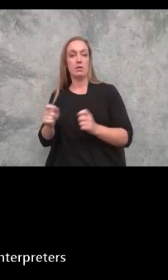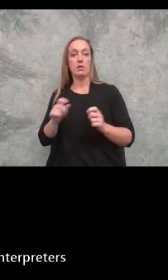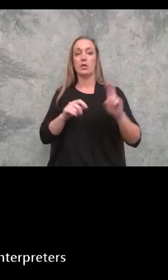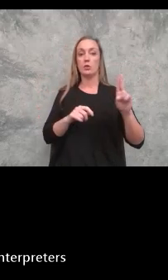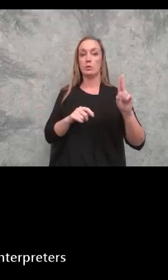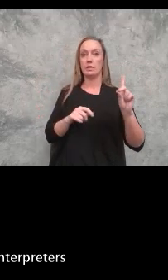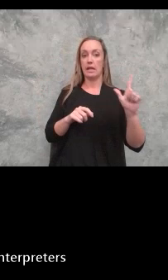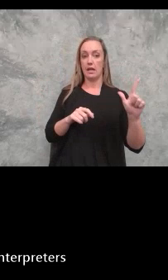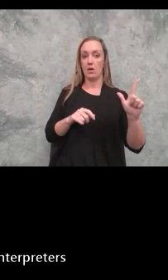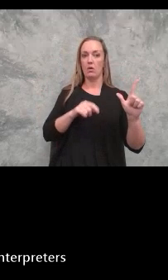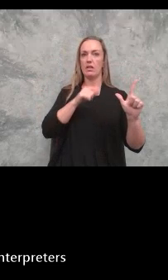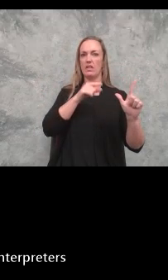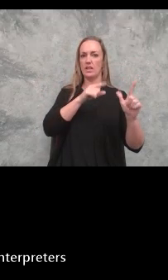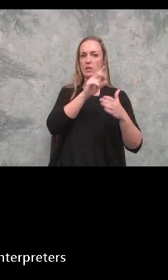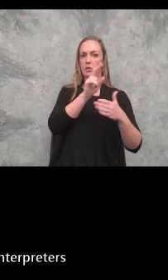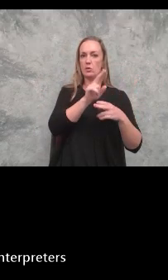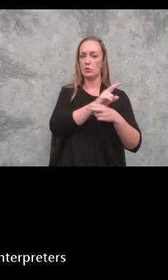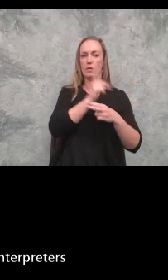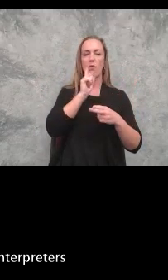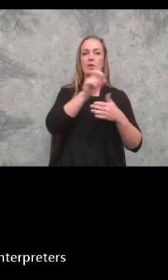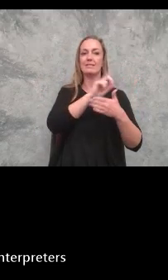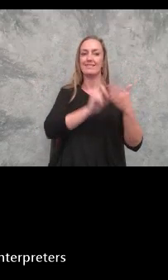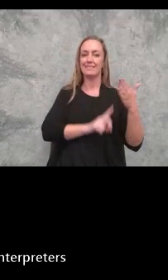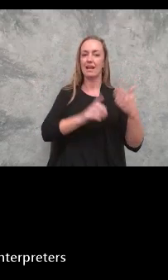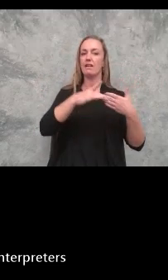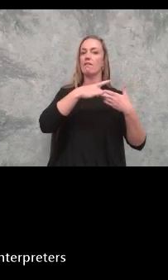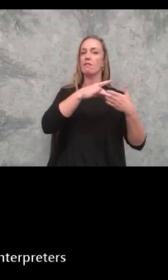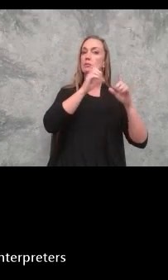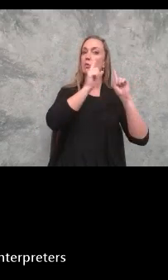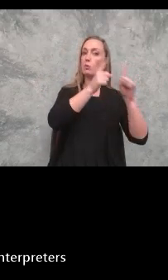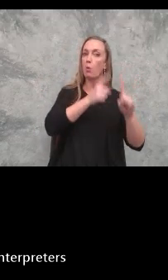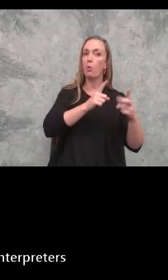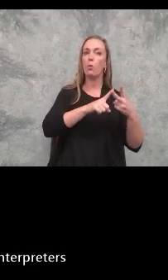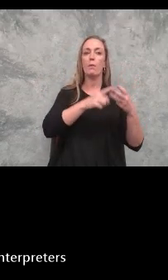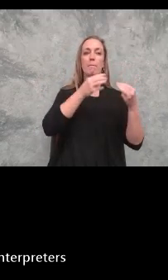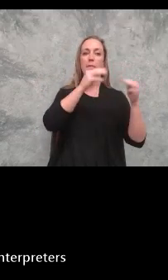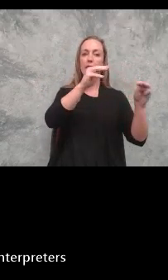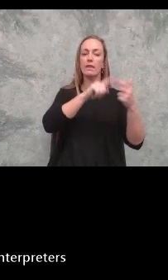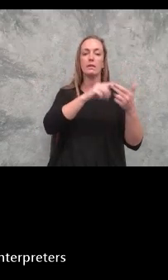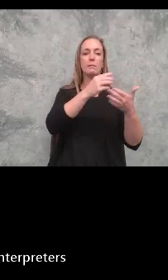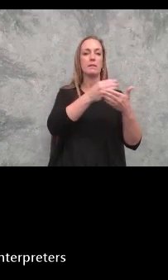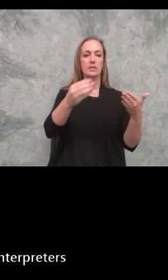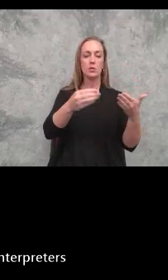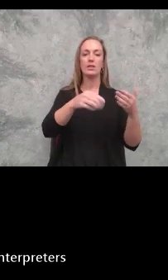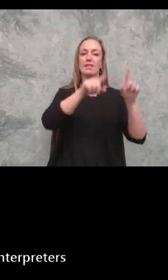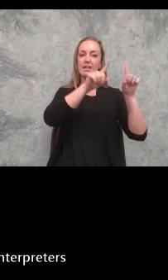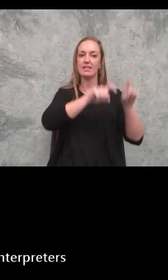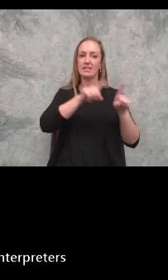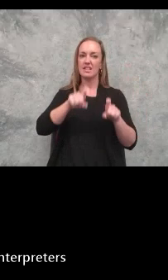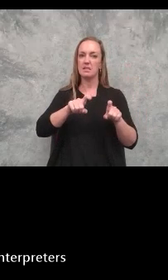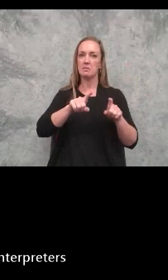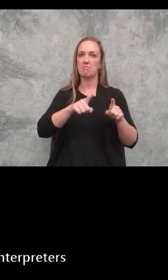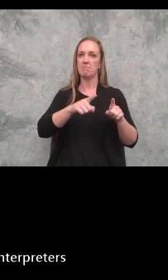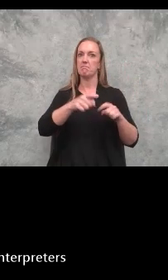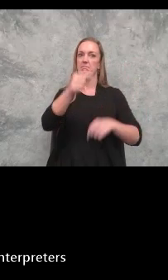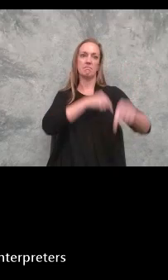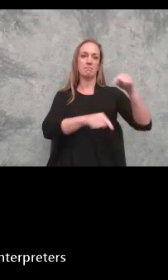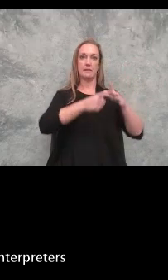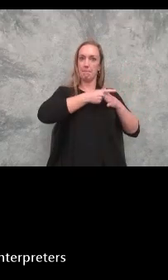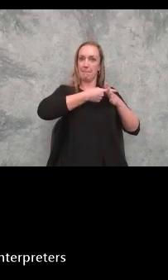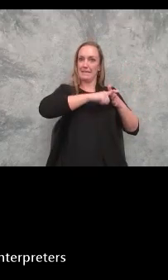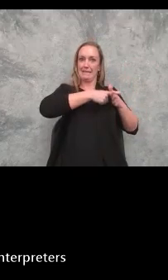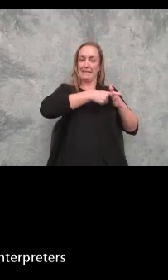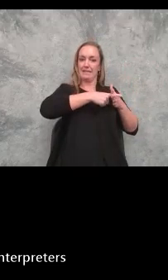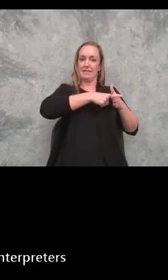design flexible goals, methods, materials, and assessments from the beginning. Another